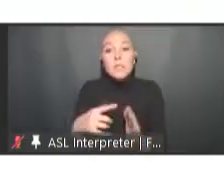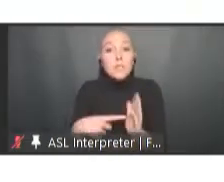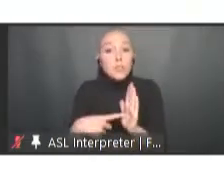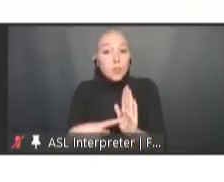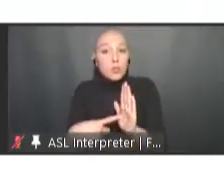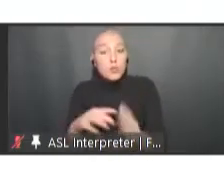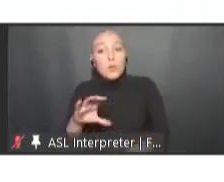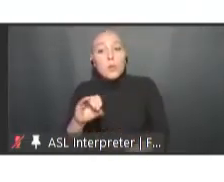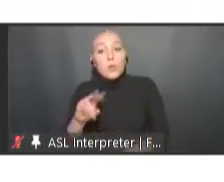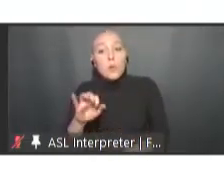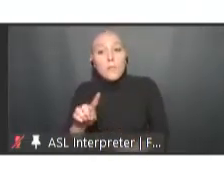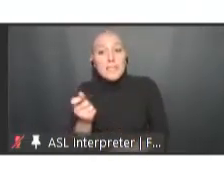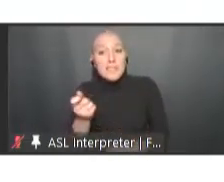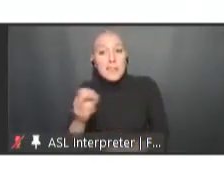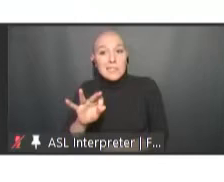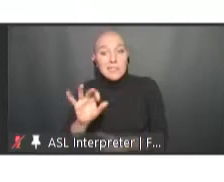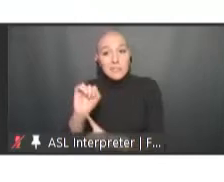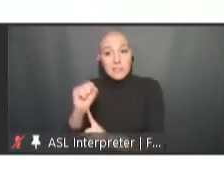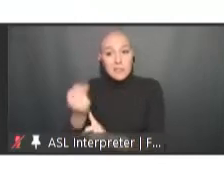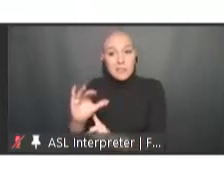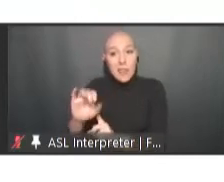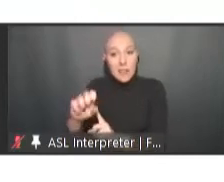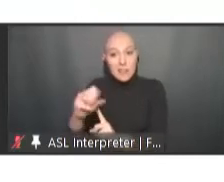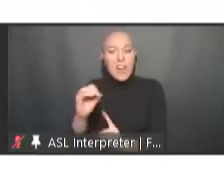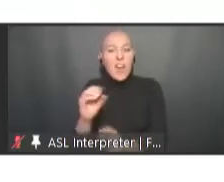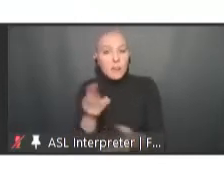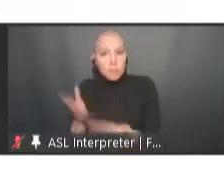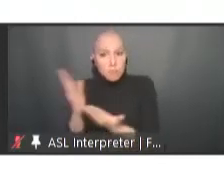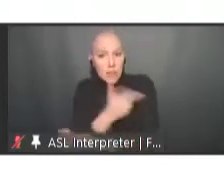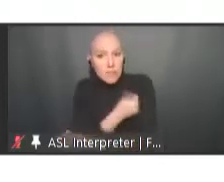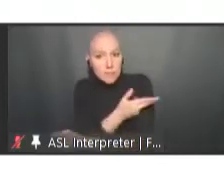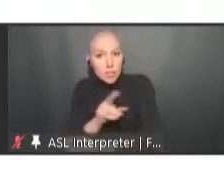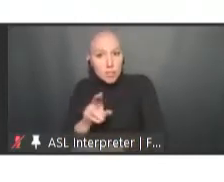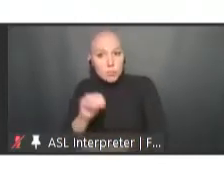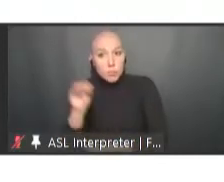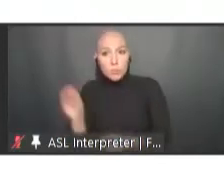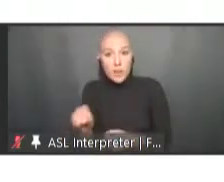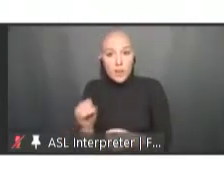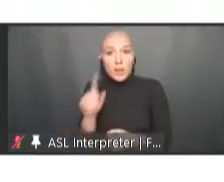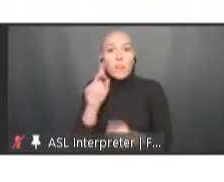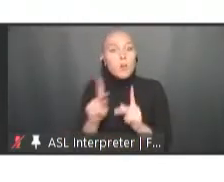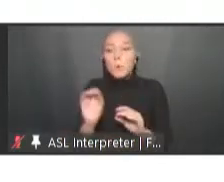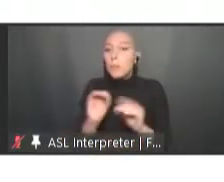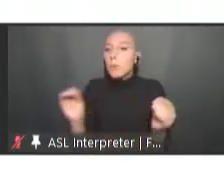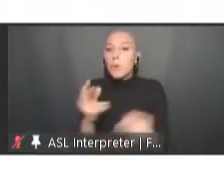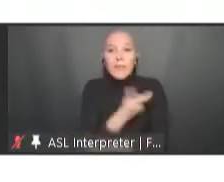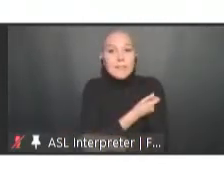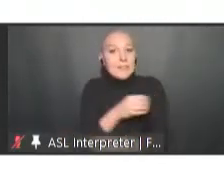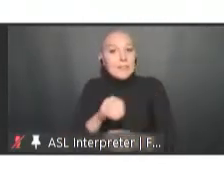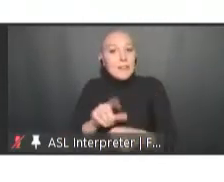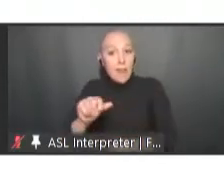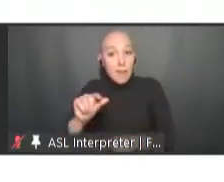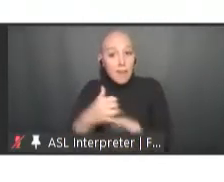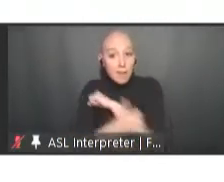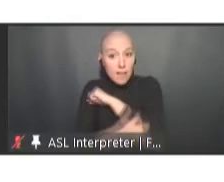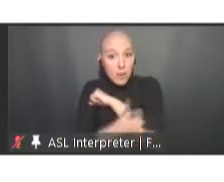case and hospitalization rates among unvaccinated persons in Los Angeles County were 4 and 23 times